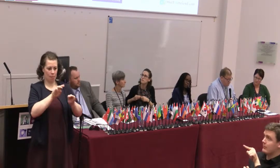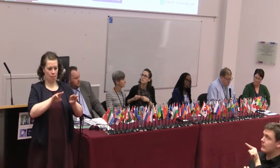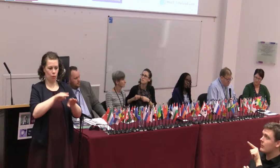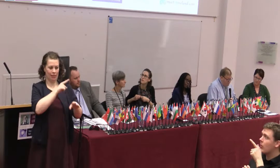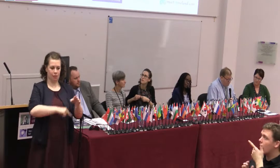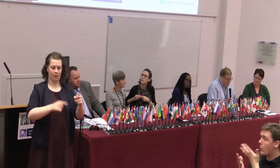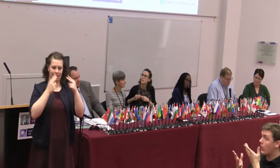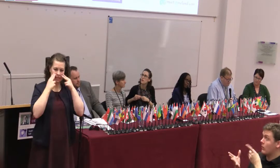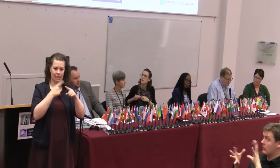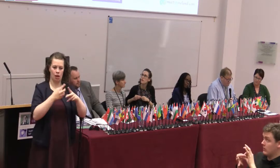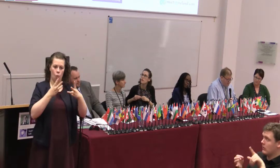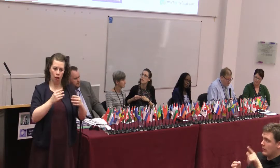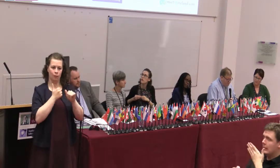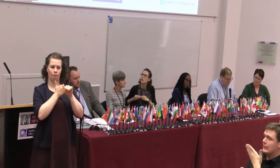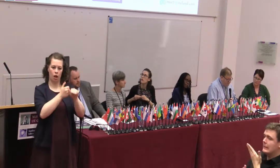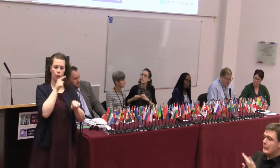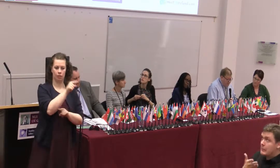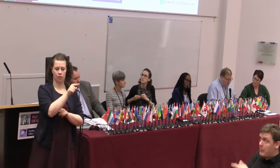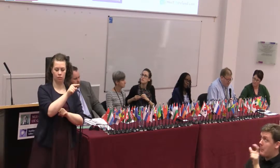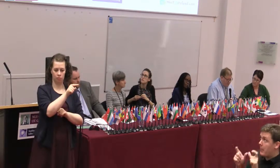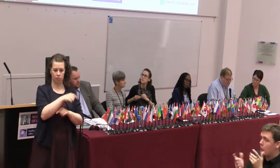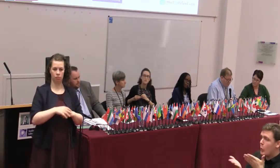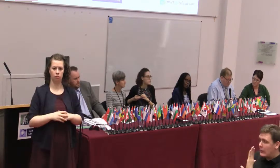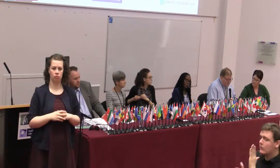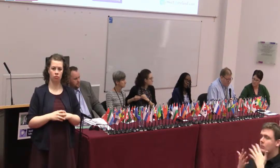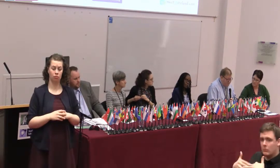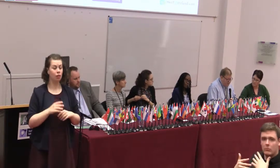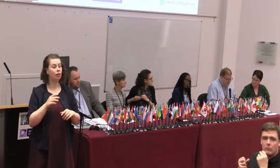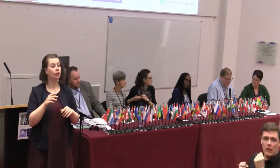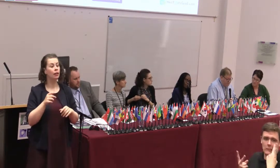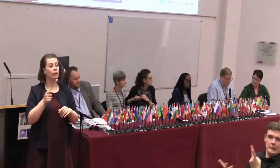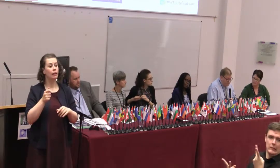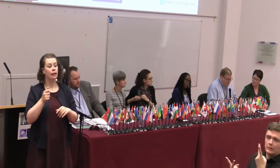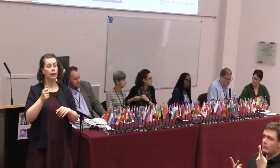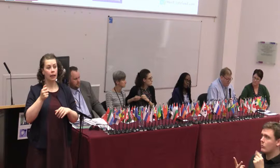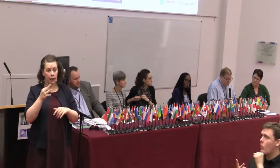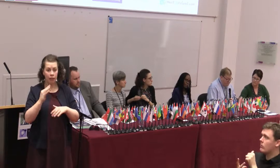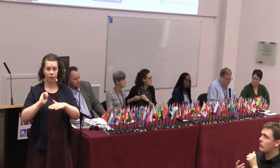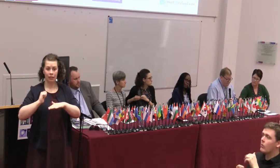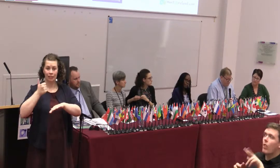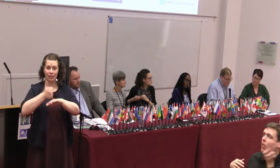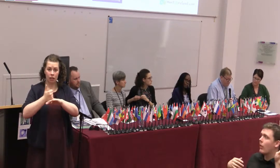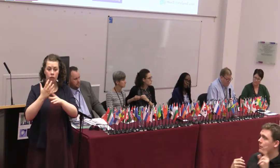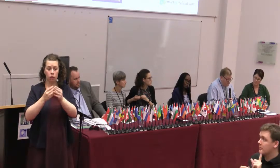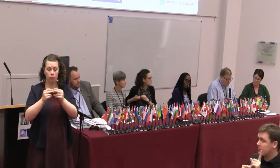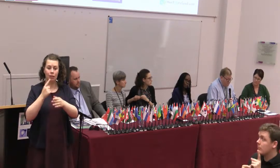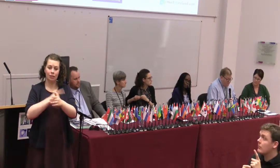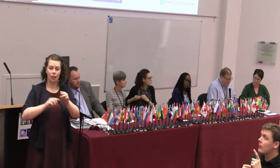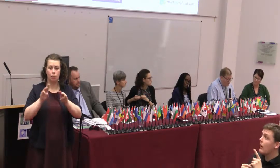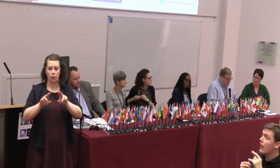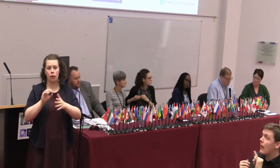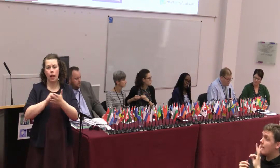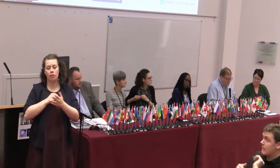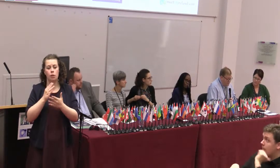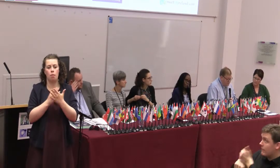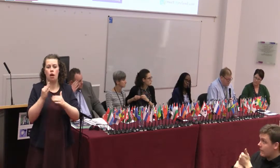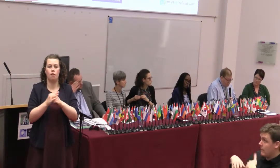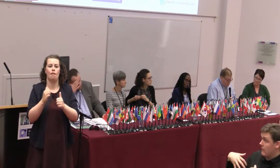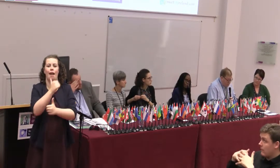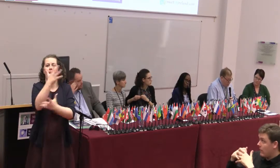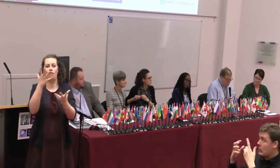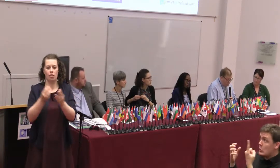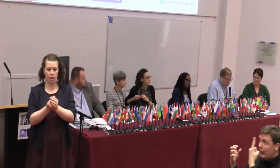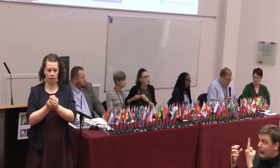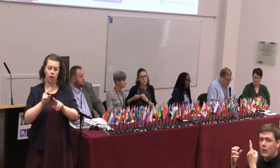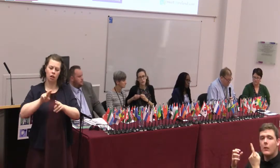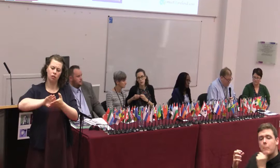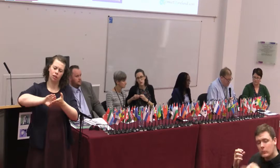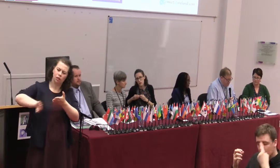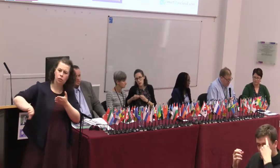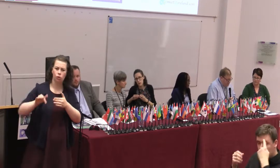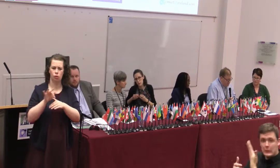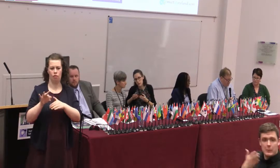Disabled people must be able to be part of everything, not excluded from everything.